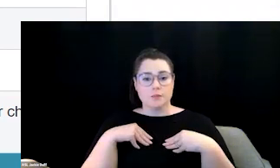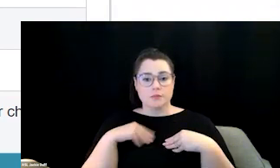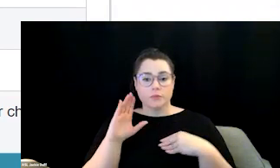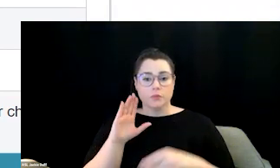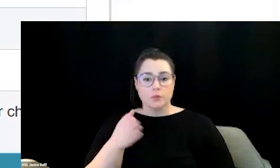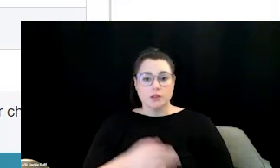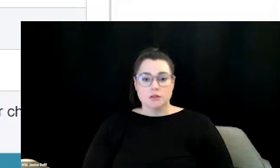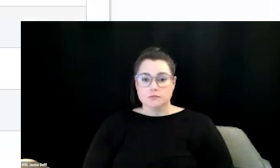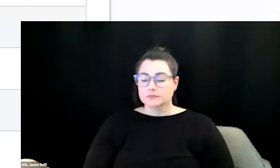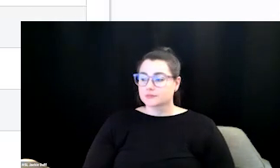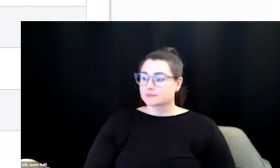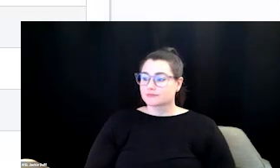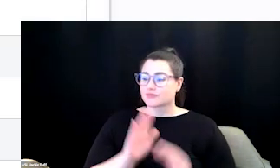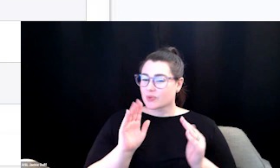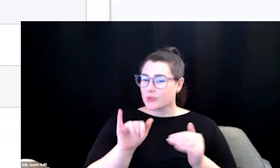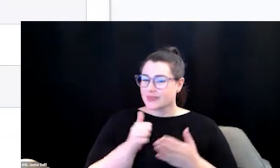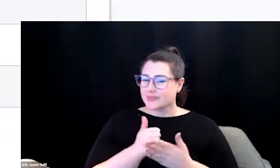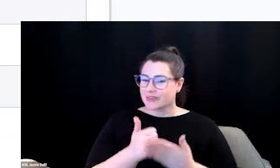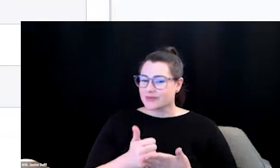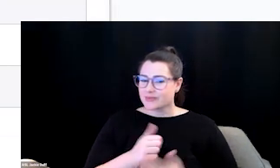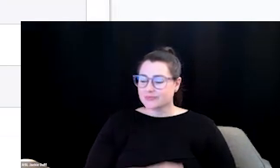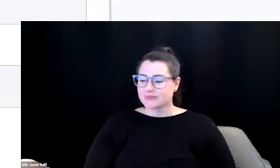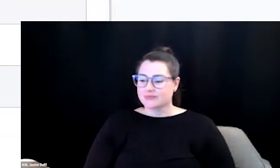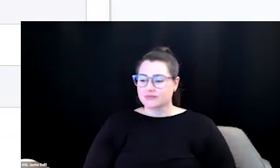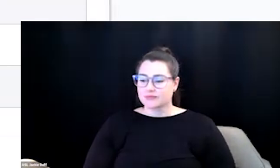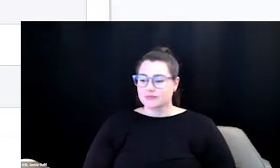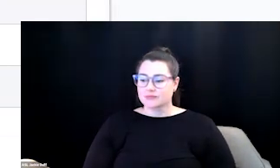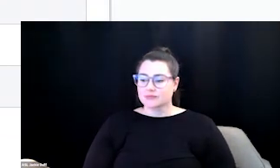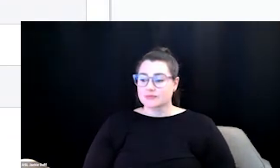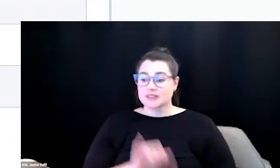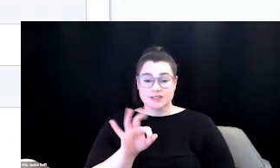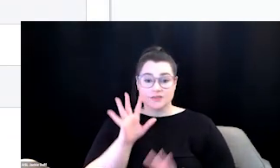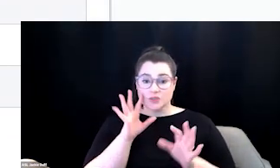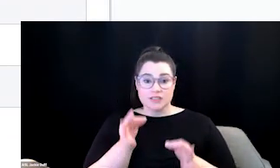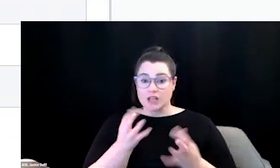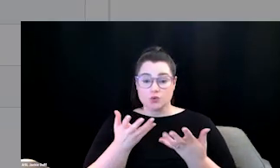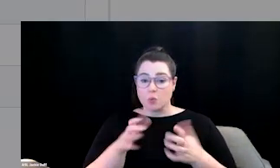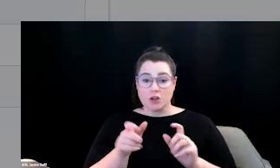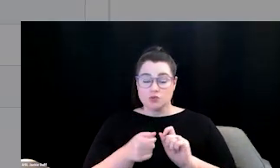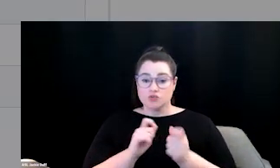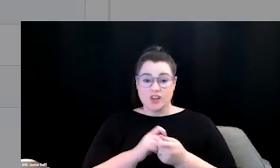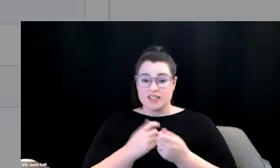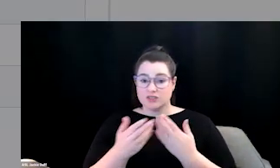All right. I hope that was useful. And then, if you decided you're not going to make a revision anymore, you can go ahead and delete the revision.